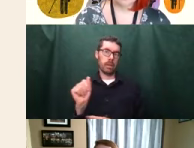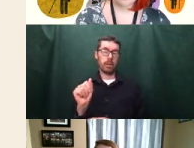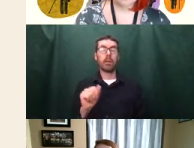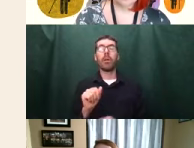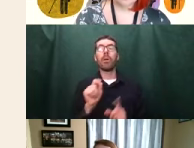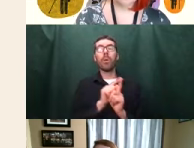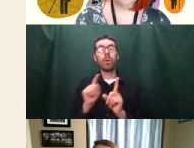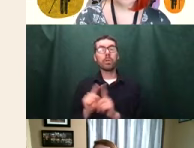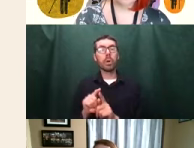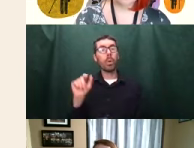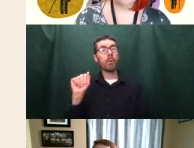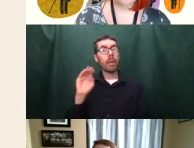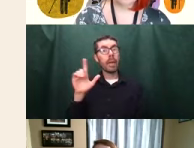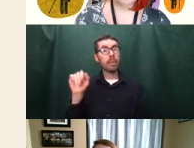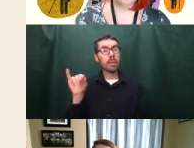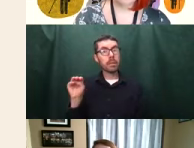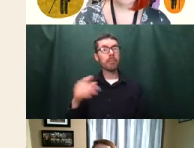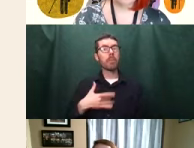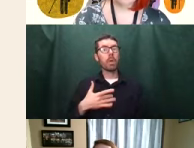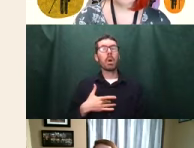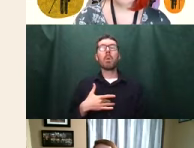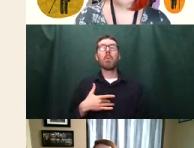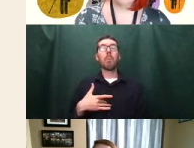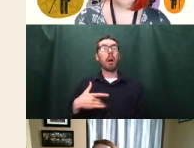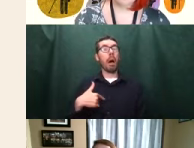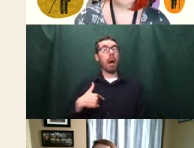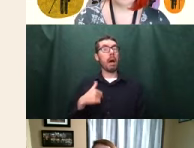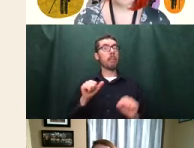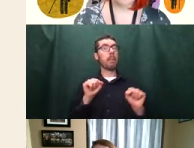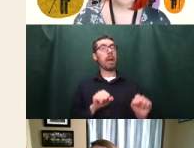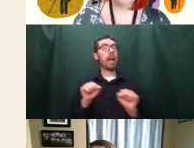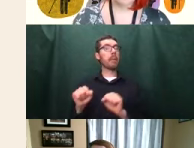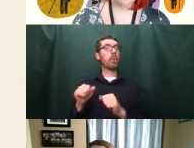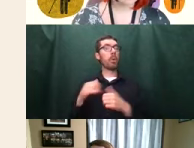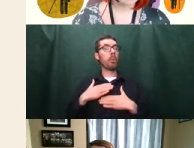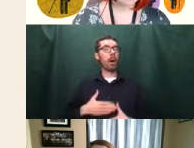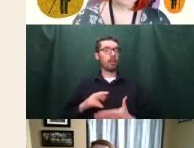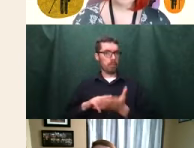able bodied is normal and preferred and that disabled people need, as Nicole said, needs